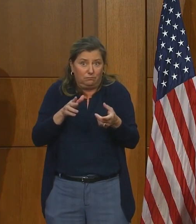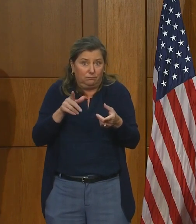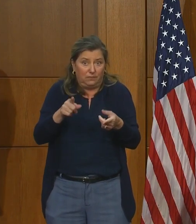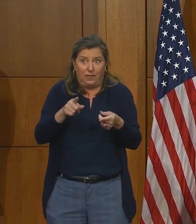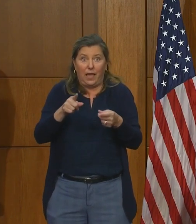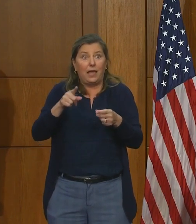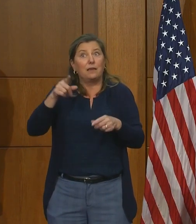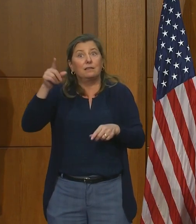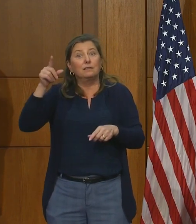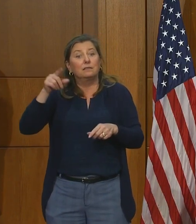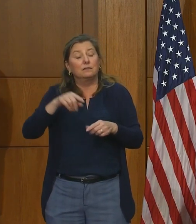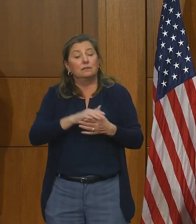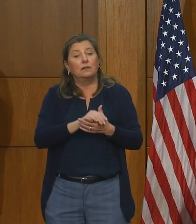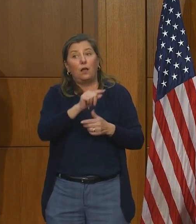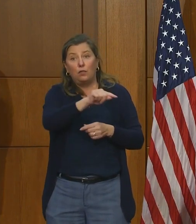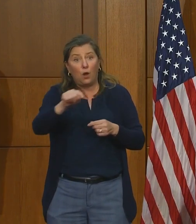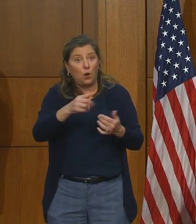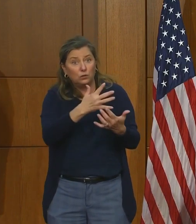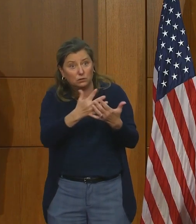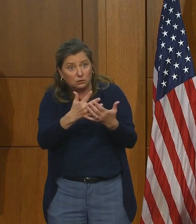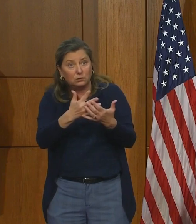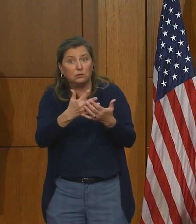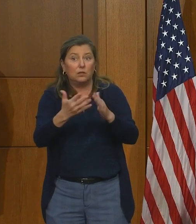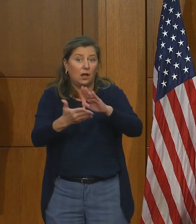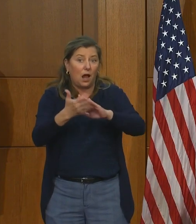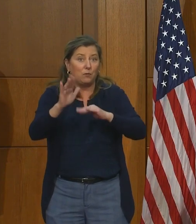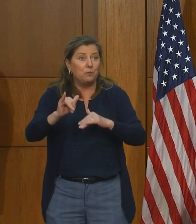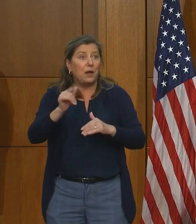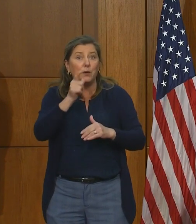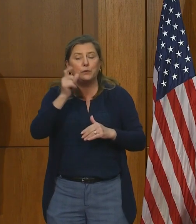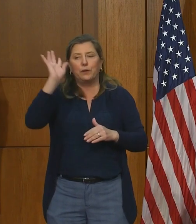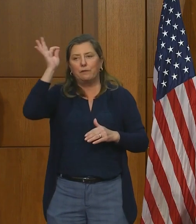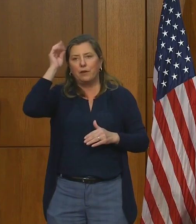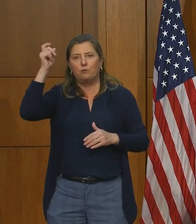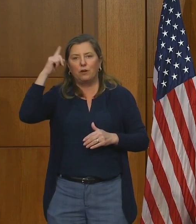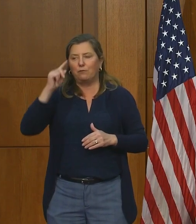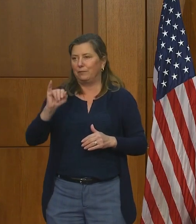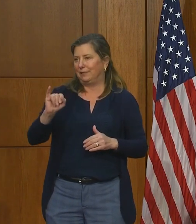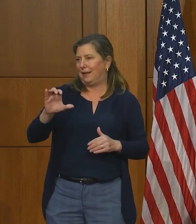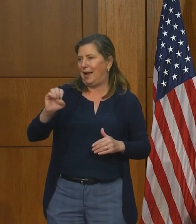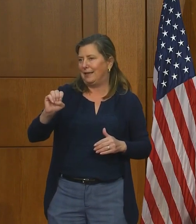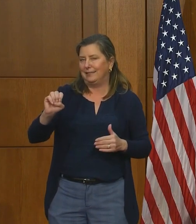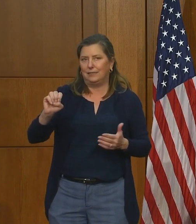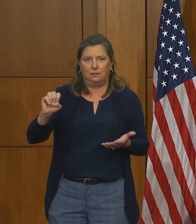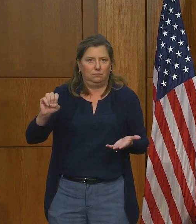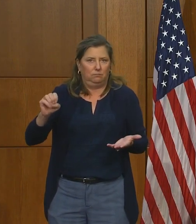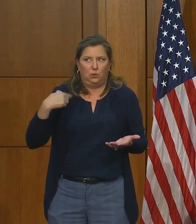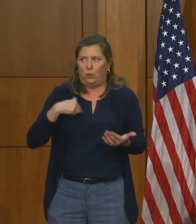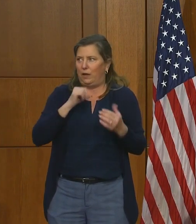NOT A STATE FACILITY OR EVEN